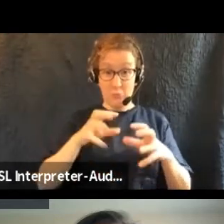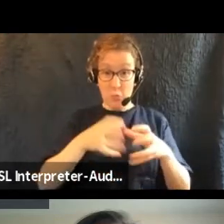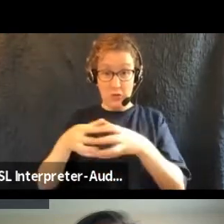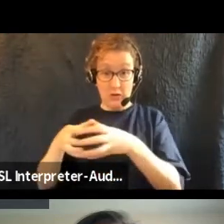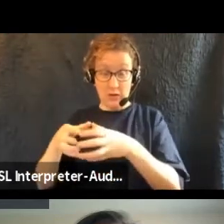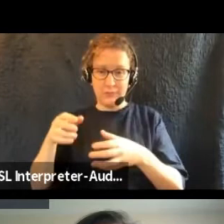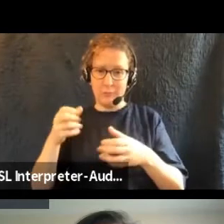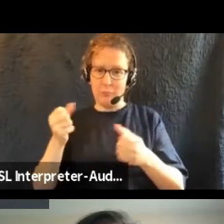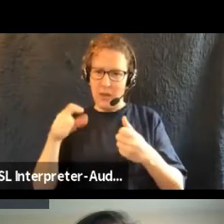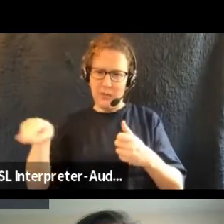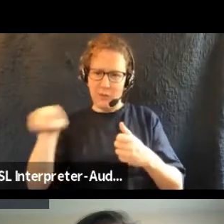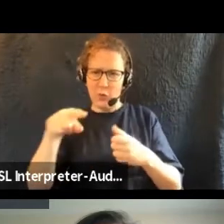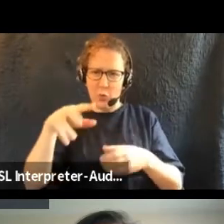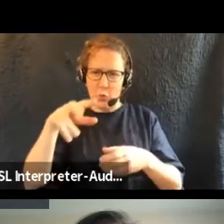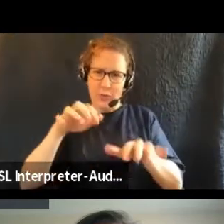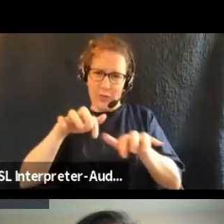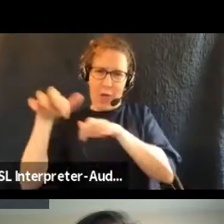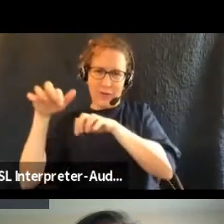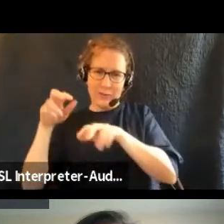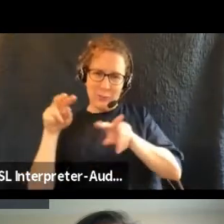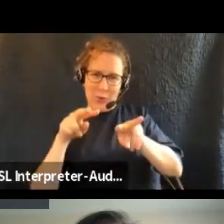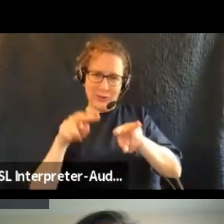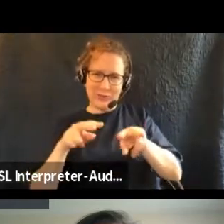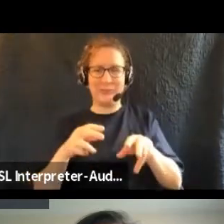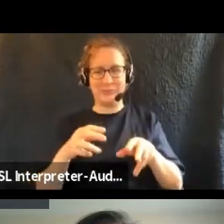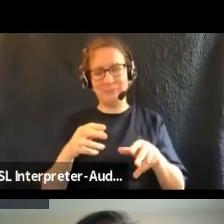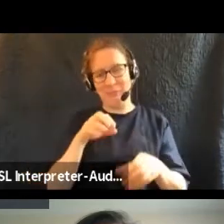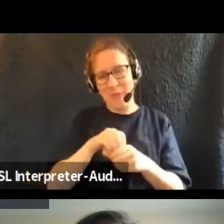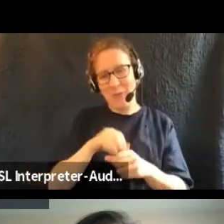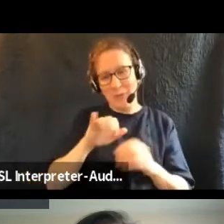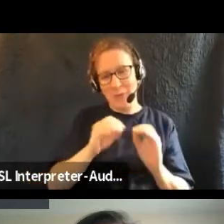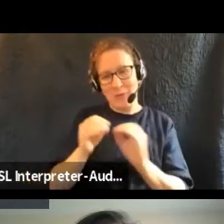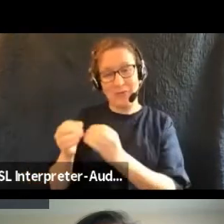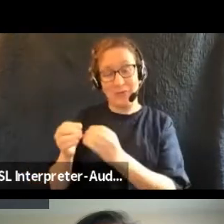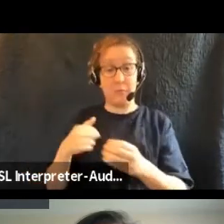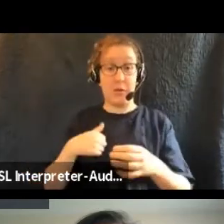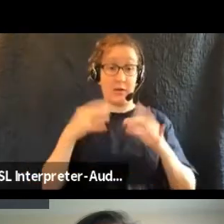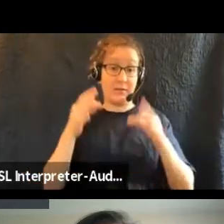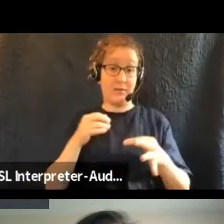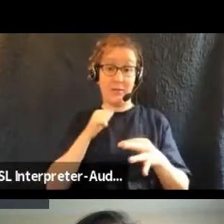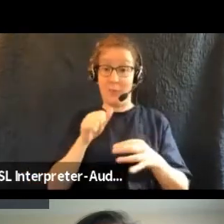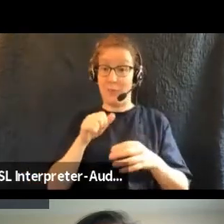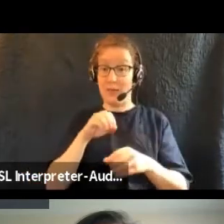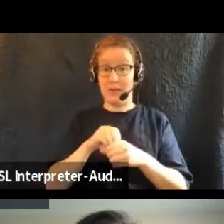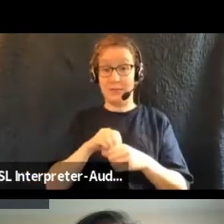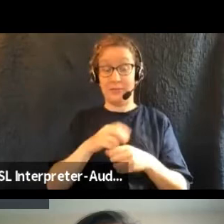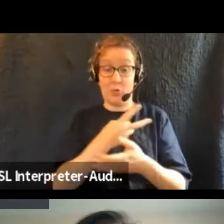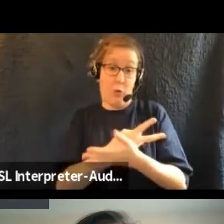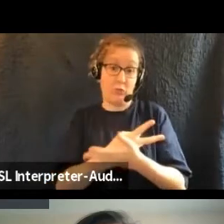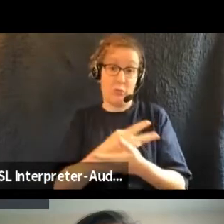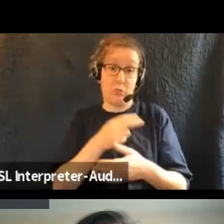But I decided to take a graduate program that was not the D.C. or New York area, a year